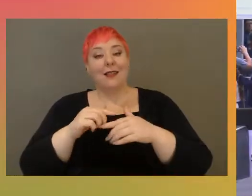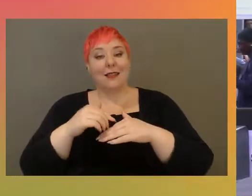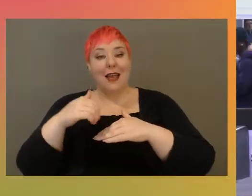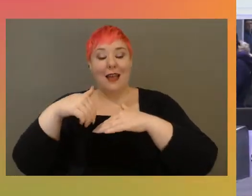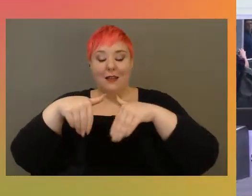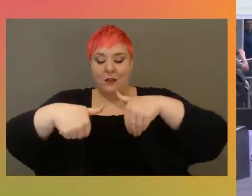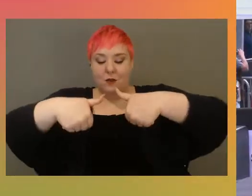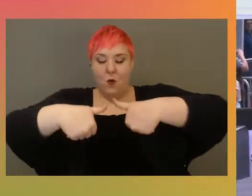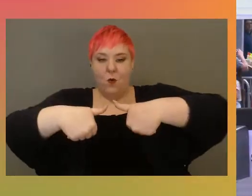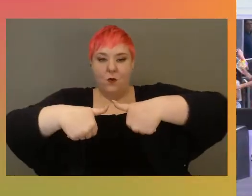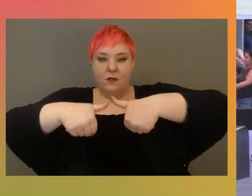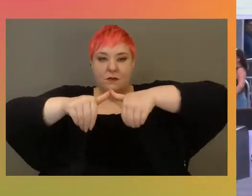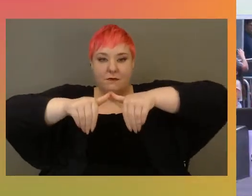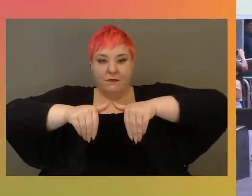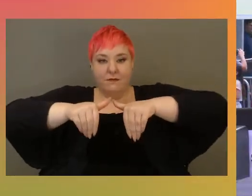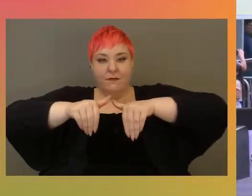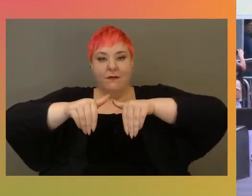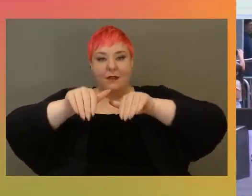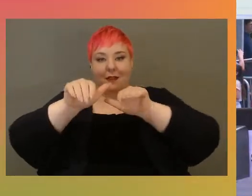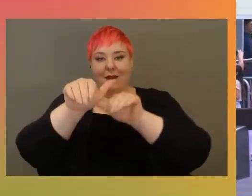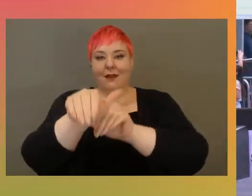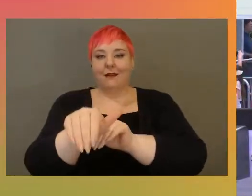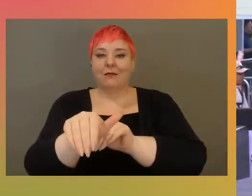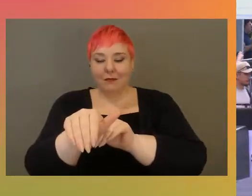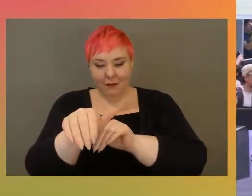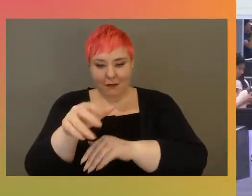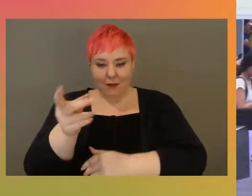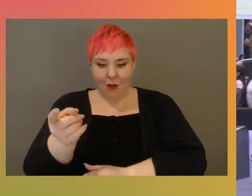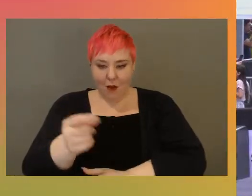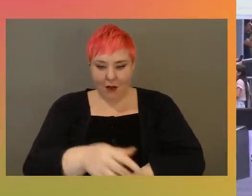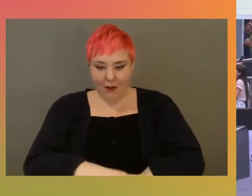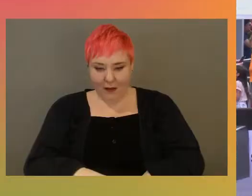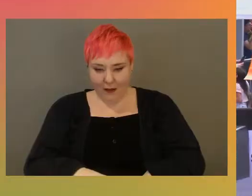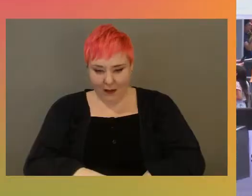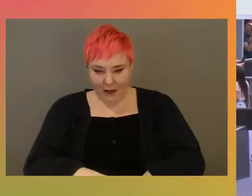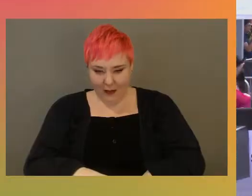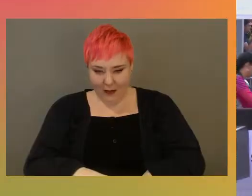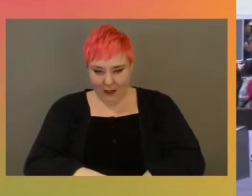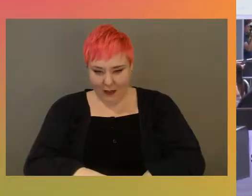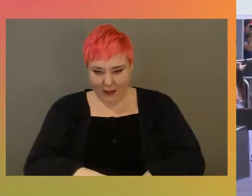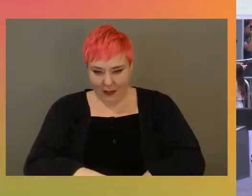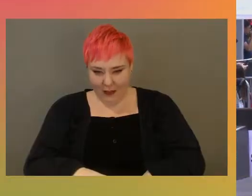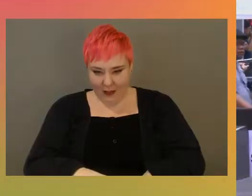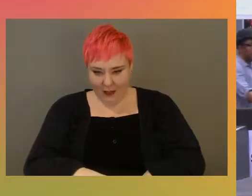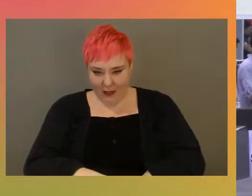INHALE, BACKBEND. EXHALE, TUCK YOUR TOES